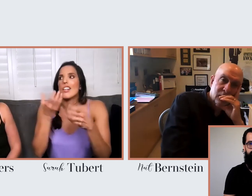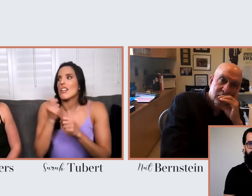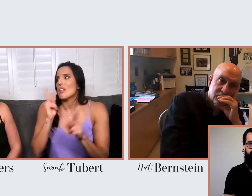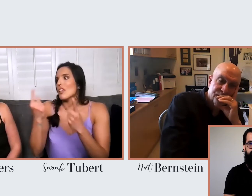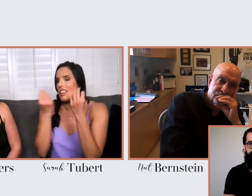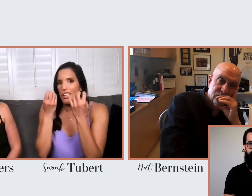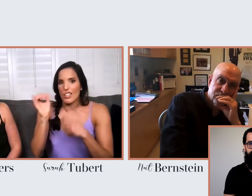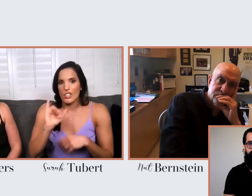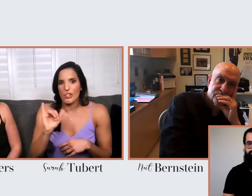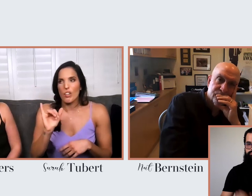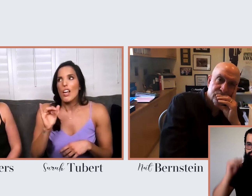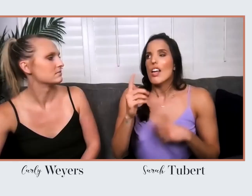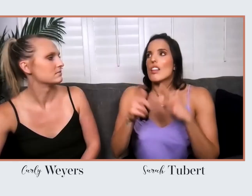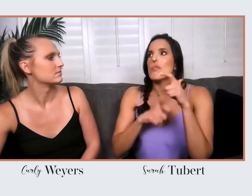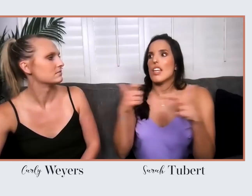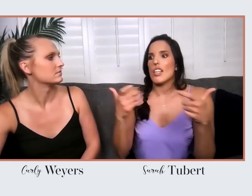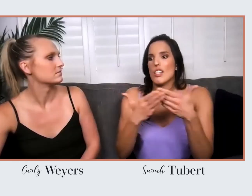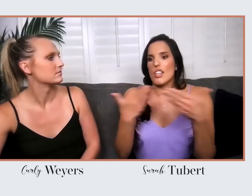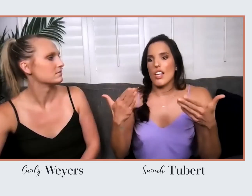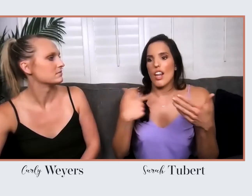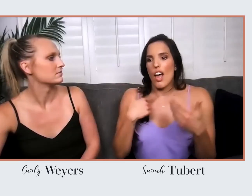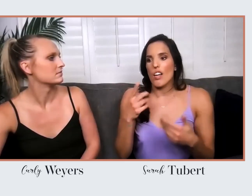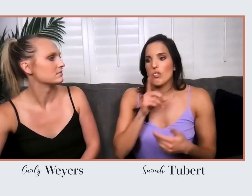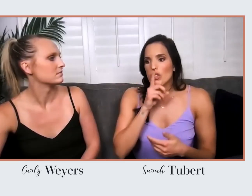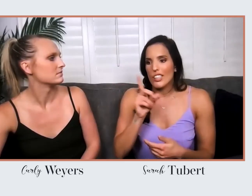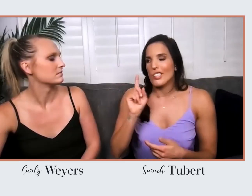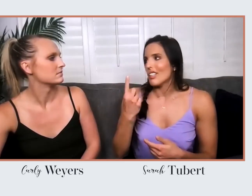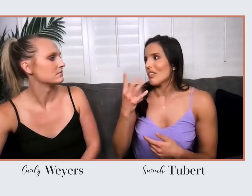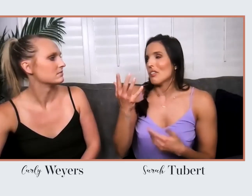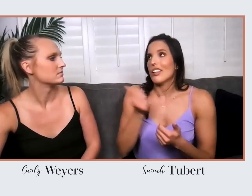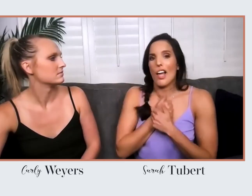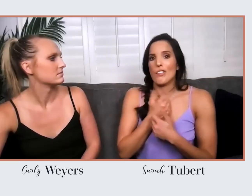and gets people thinking too. The biggest thing that I really just would love